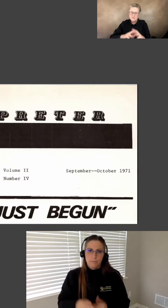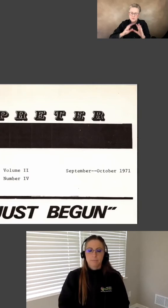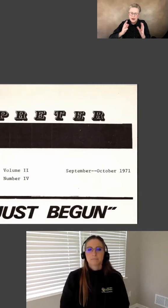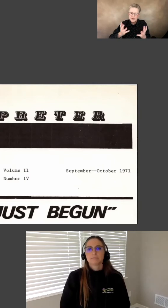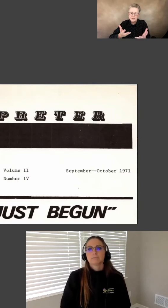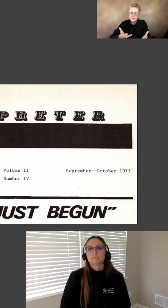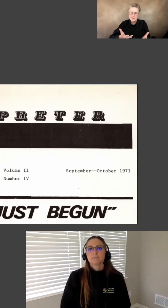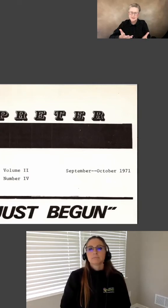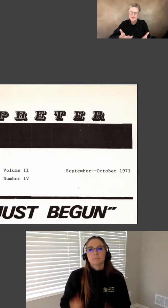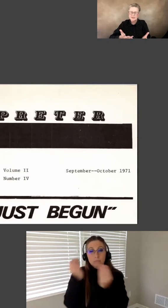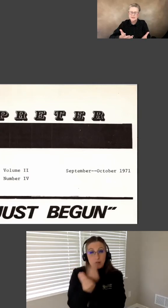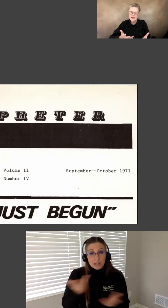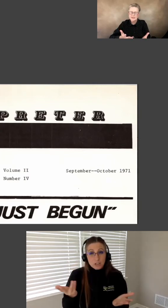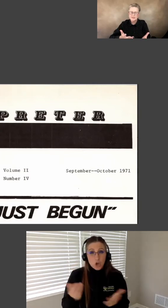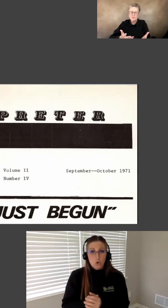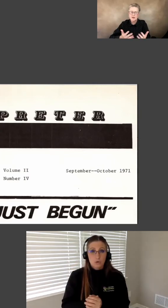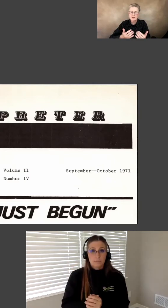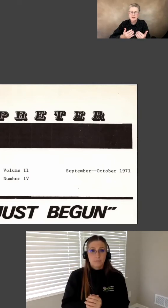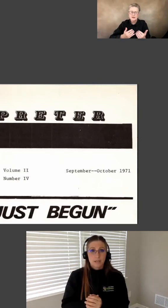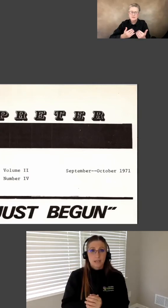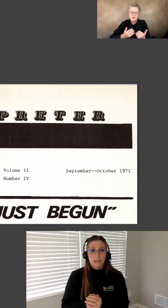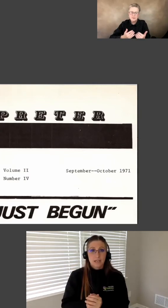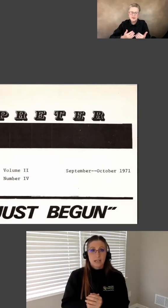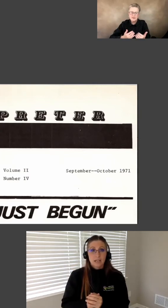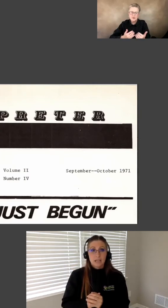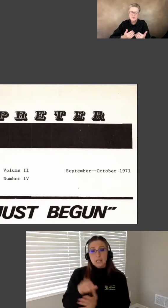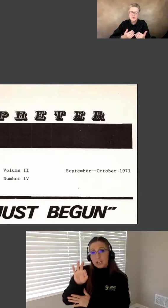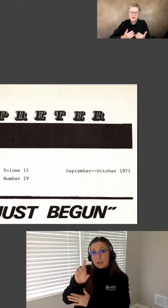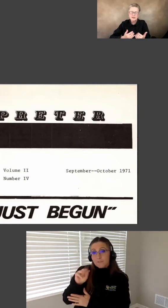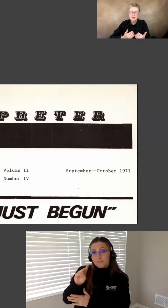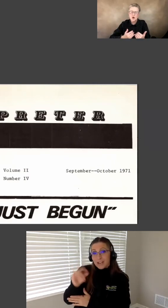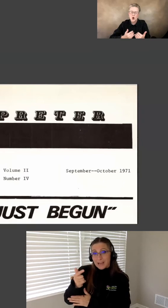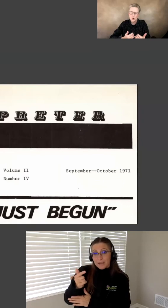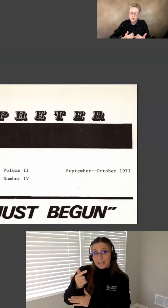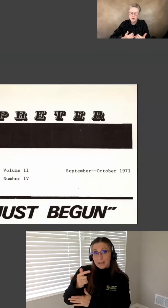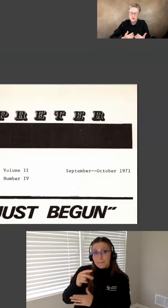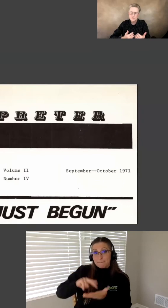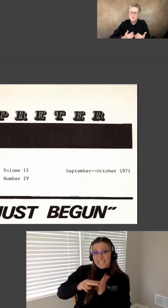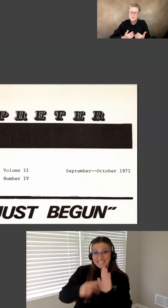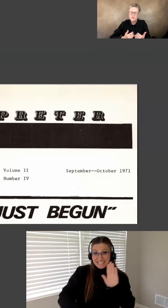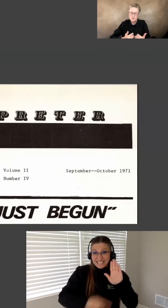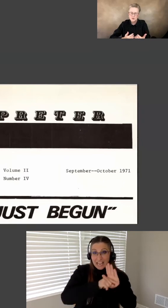framing these things isn't negative but framing them brings us hope for the future